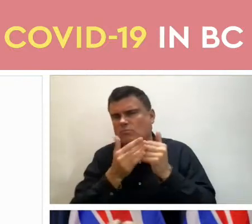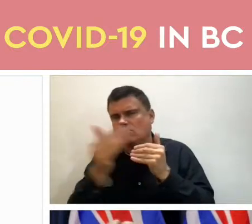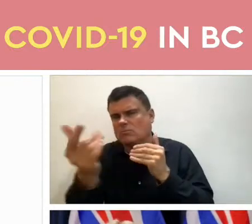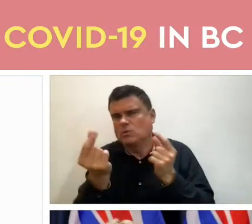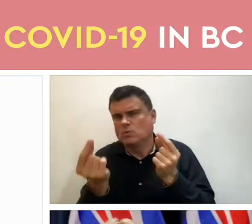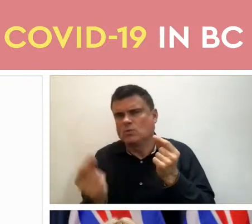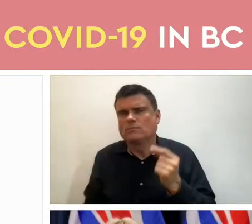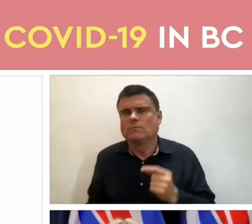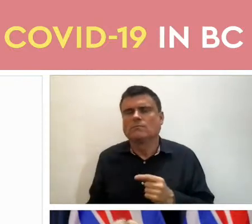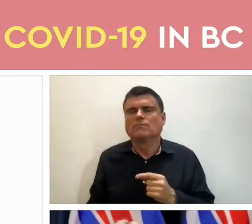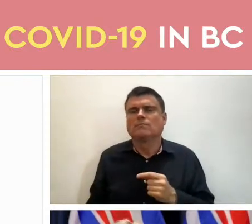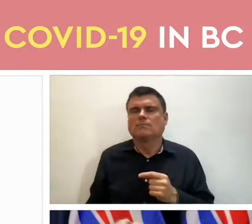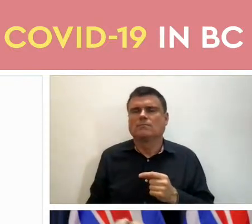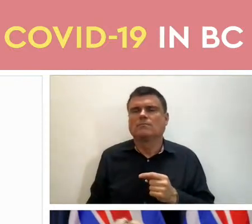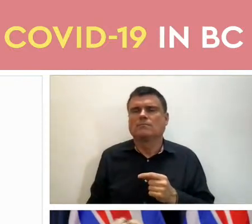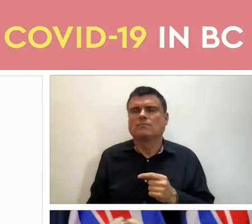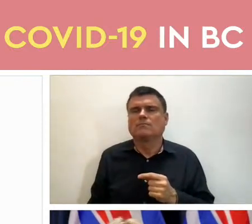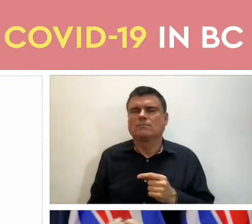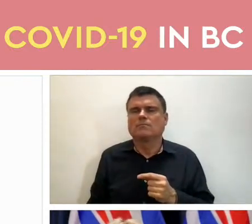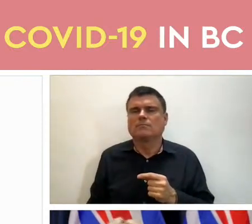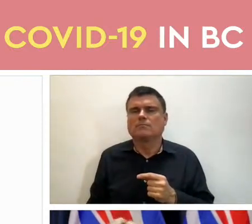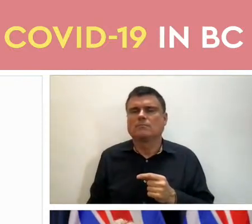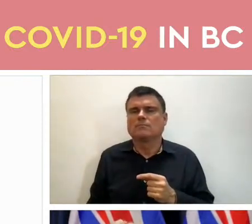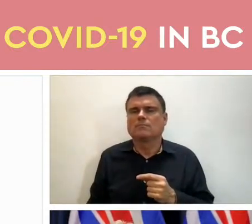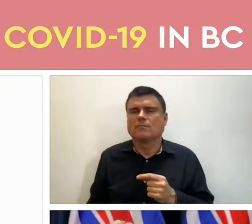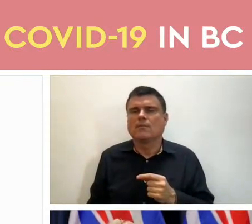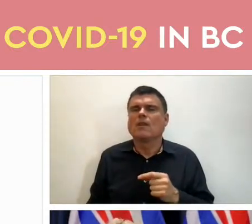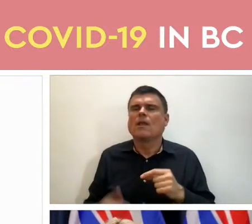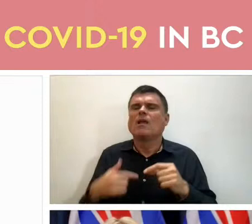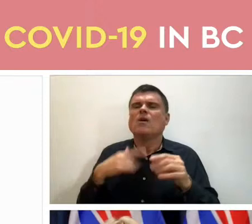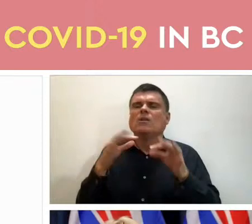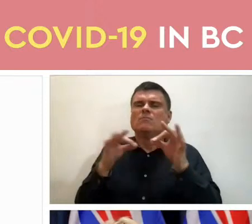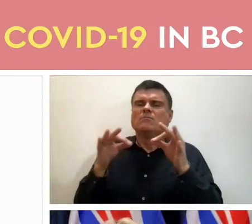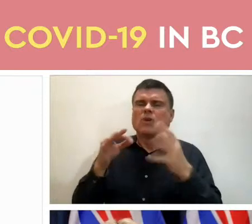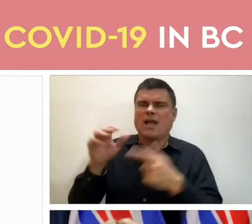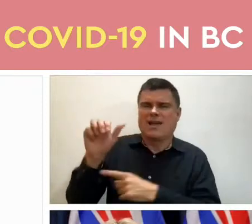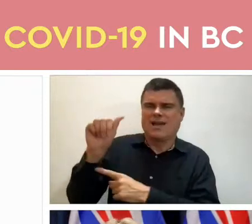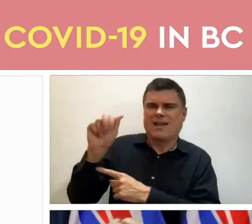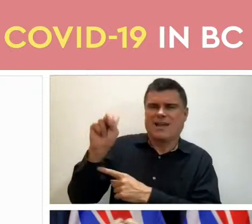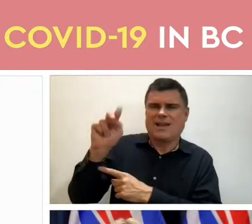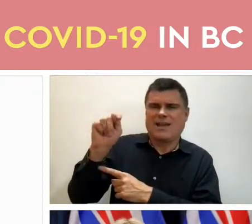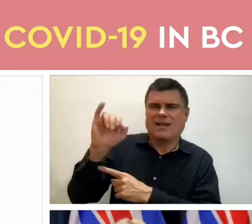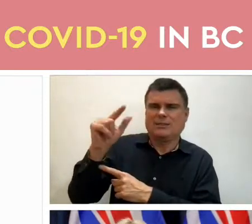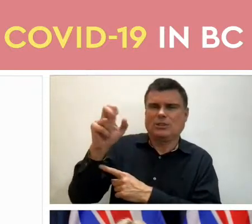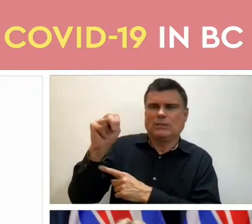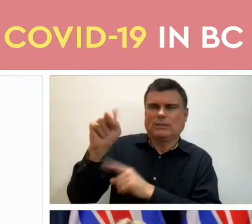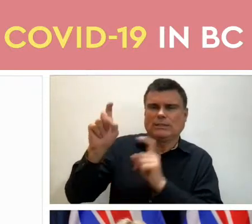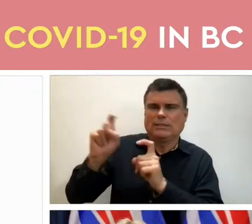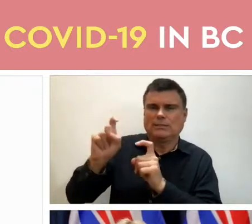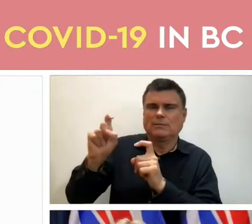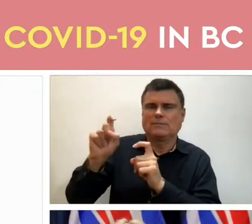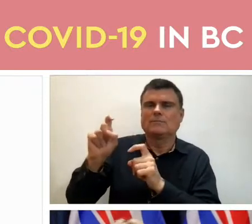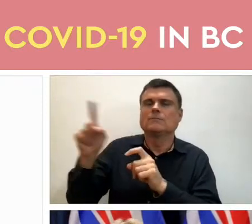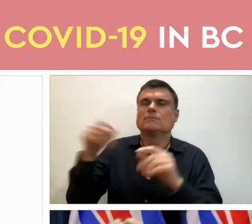rapiddantgen testing, the point of care testing that we have, these are red lights, not green